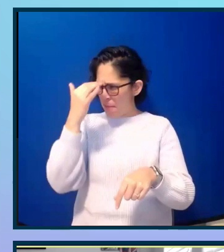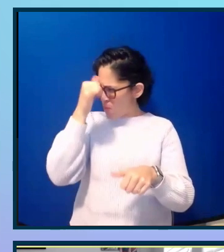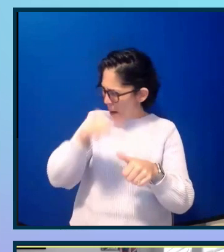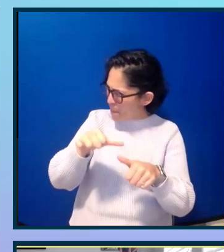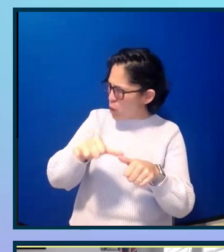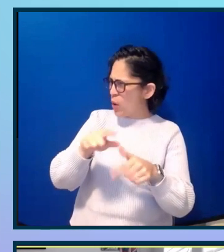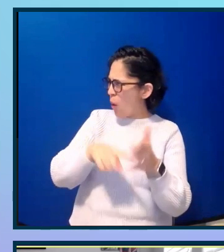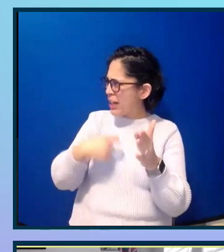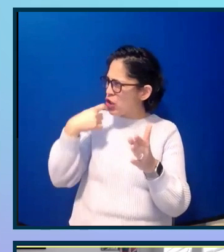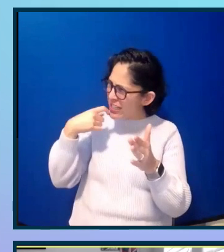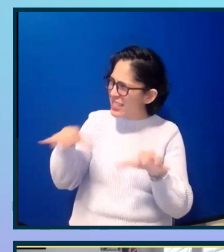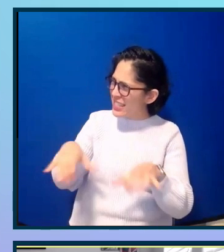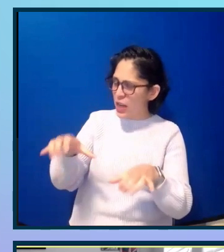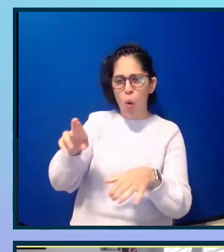that they don't have access to at the moment?